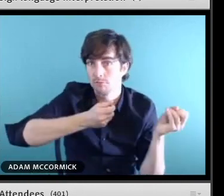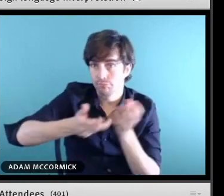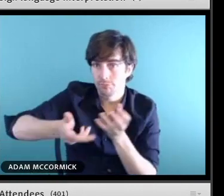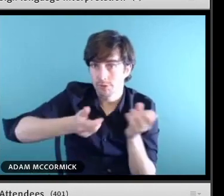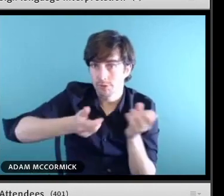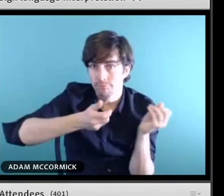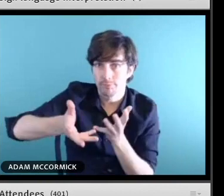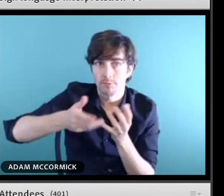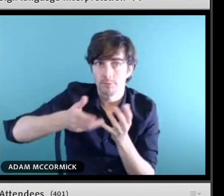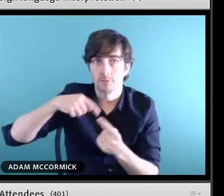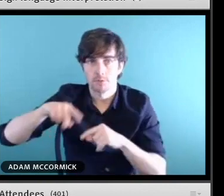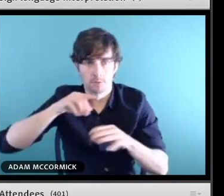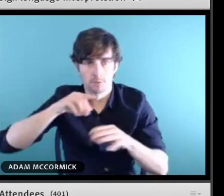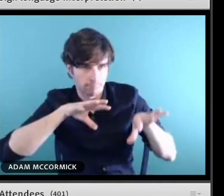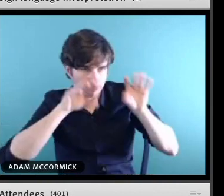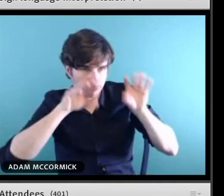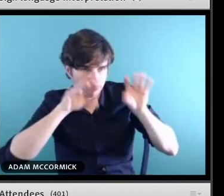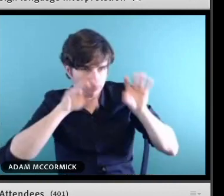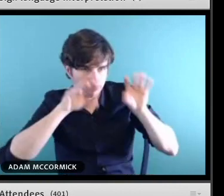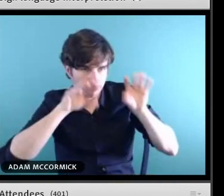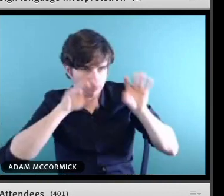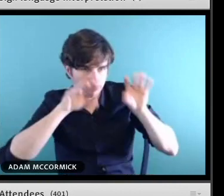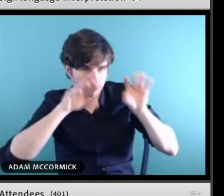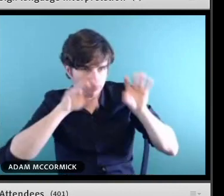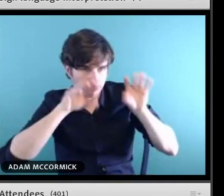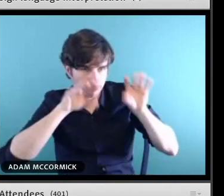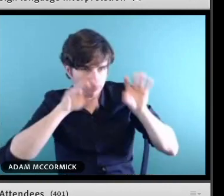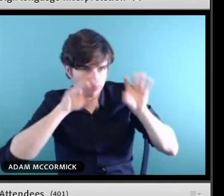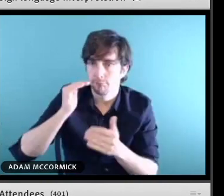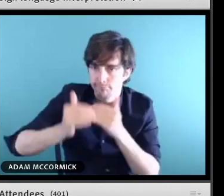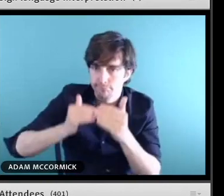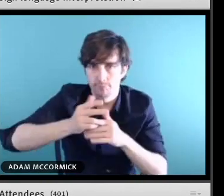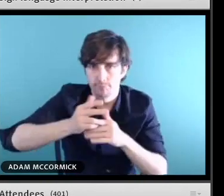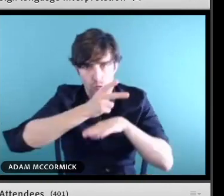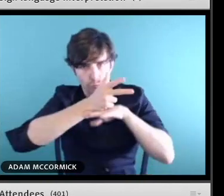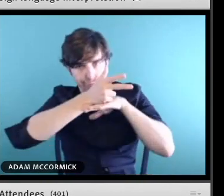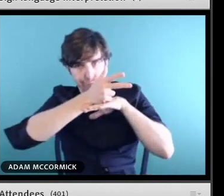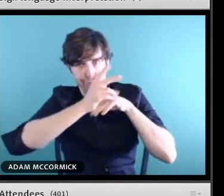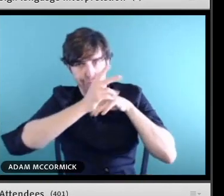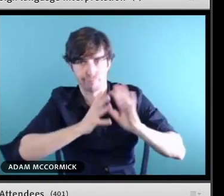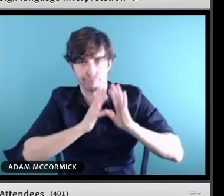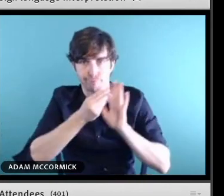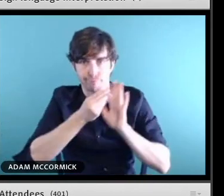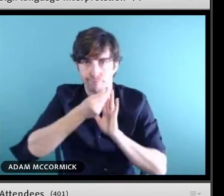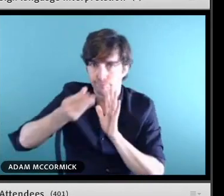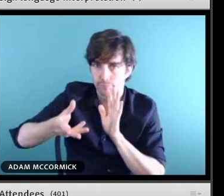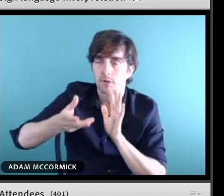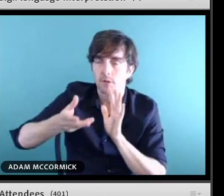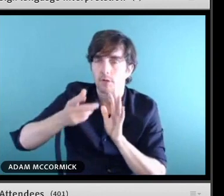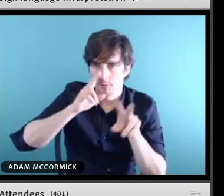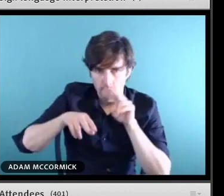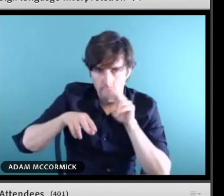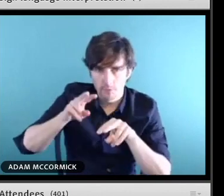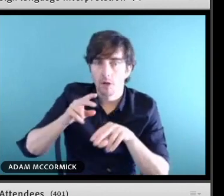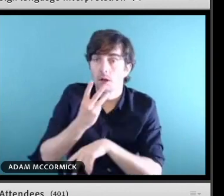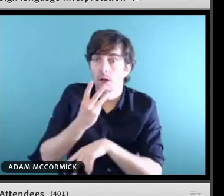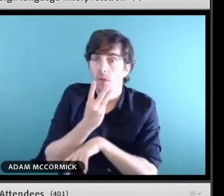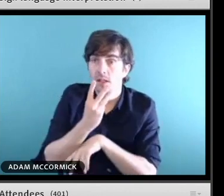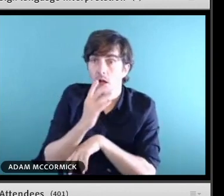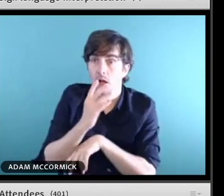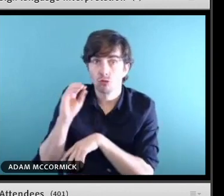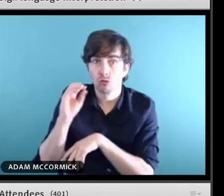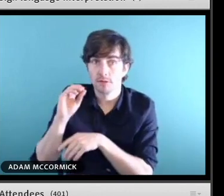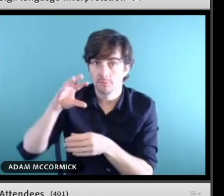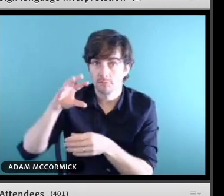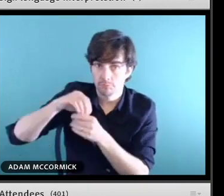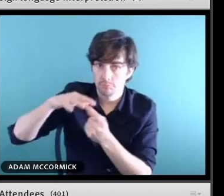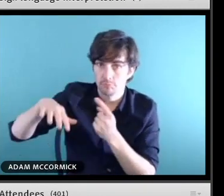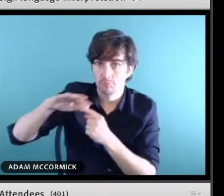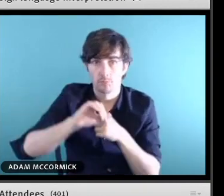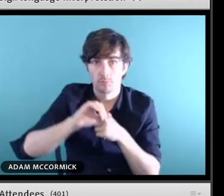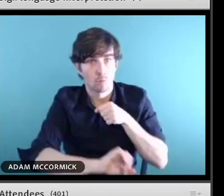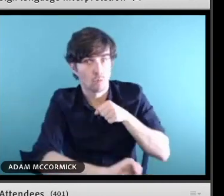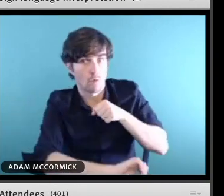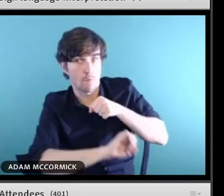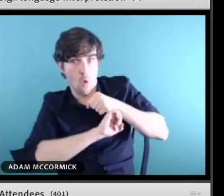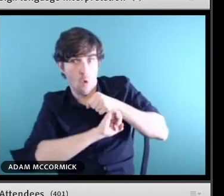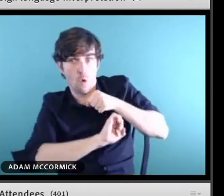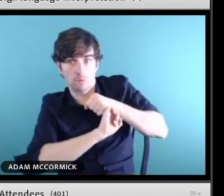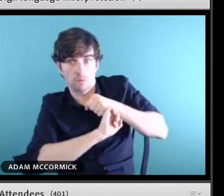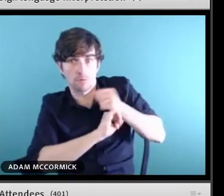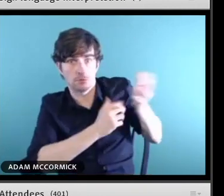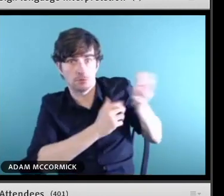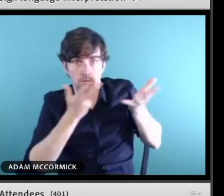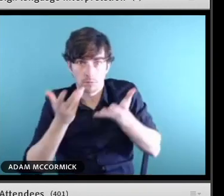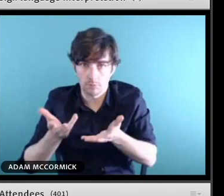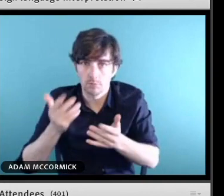information and communication it was our target in collaboration and organization